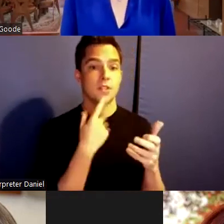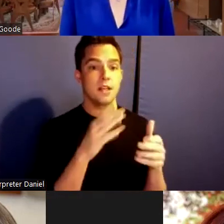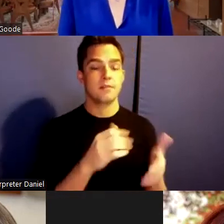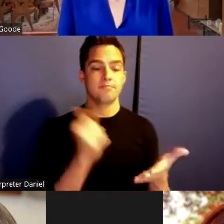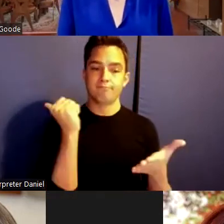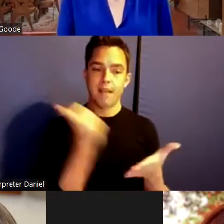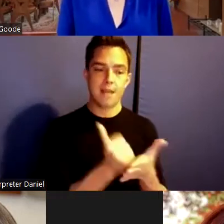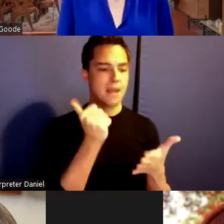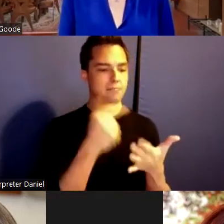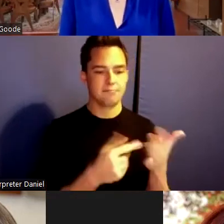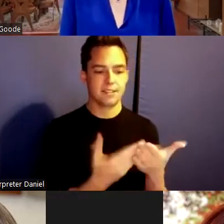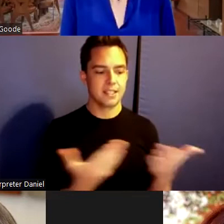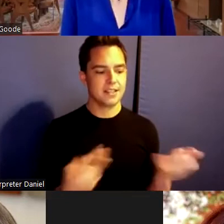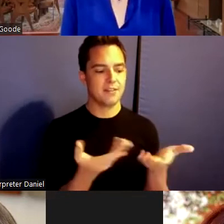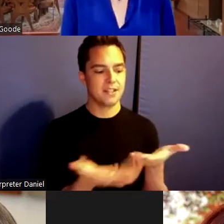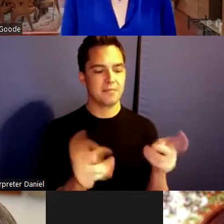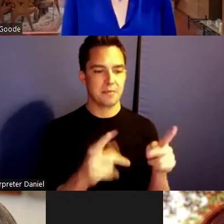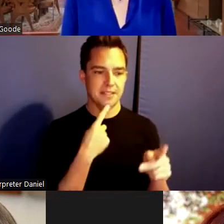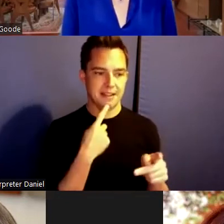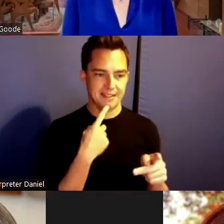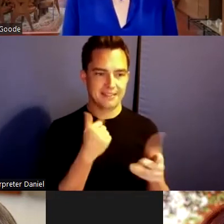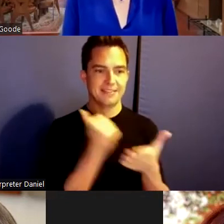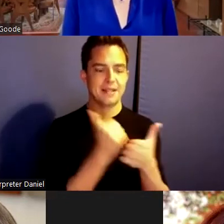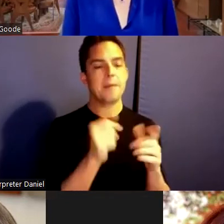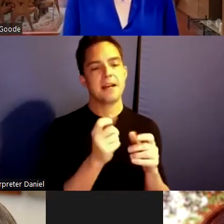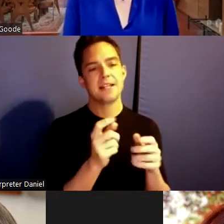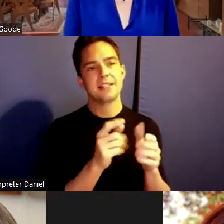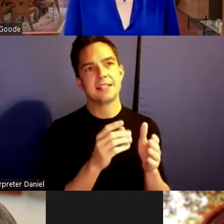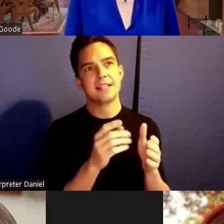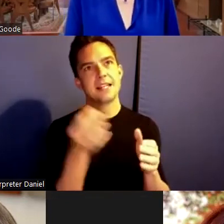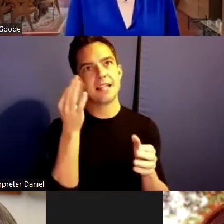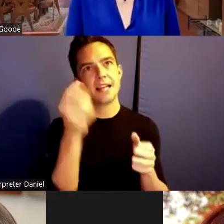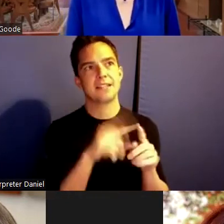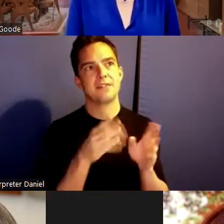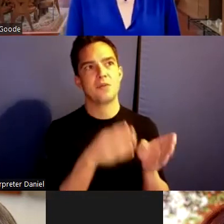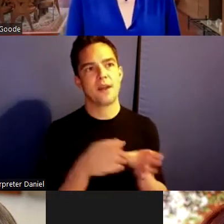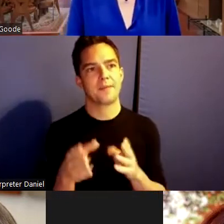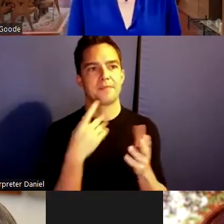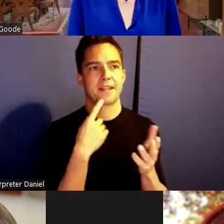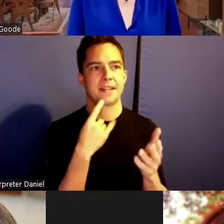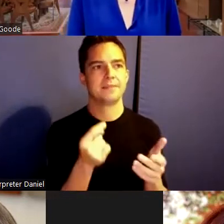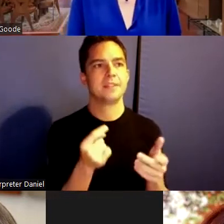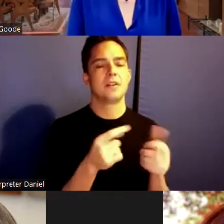several of the things people said but in a slightly different way. Let me go to first to the,